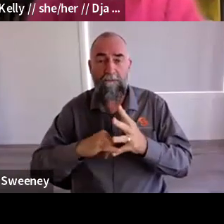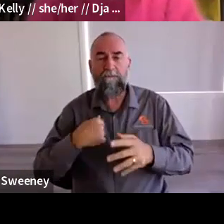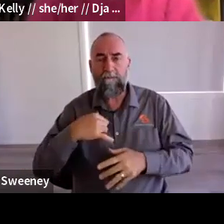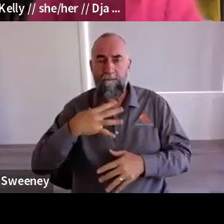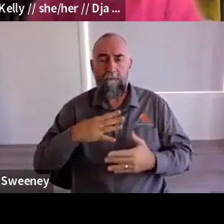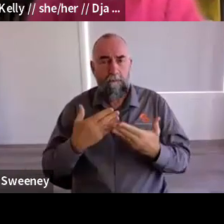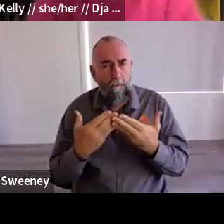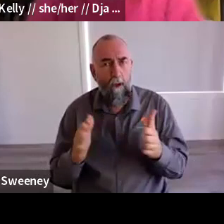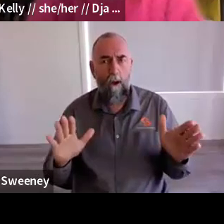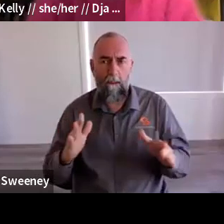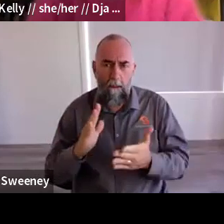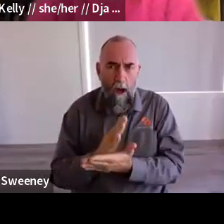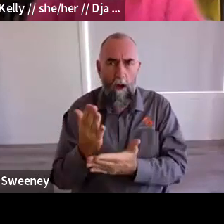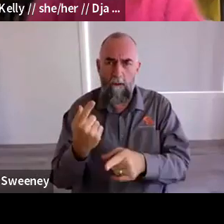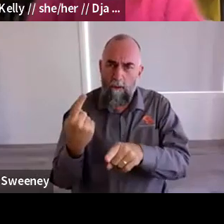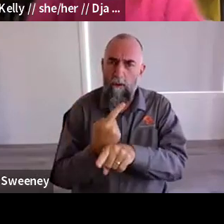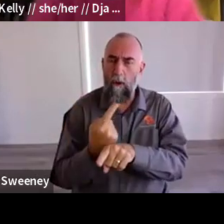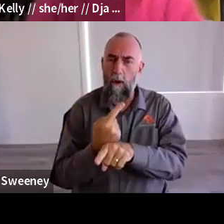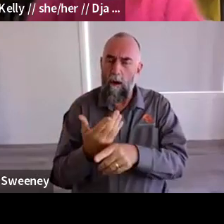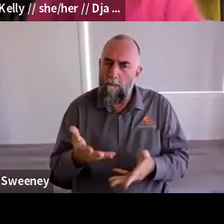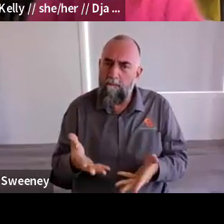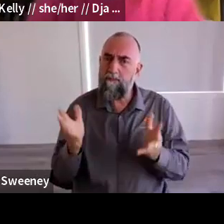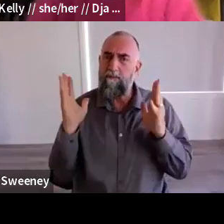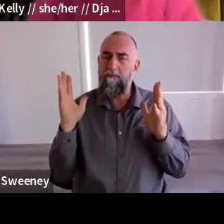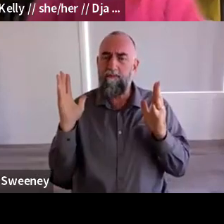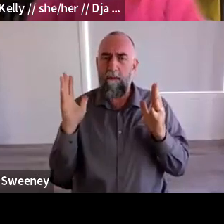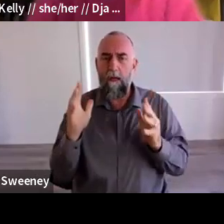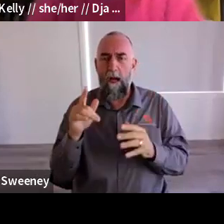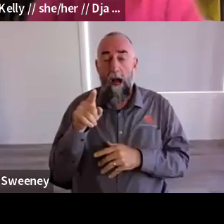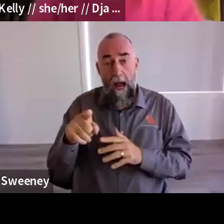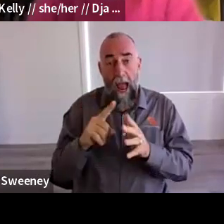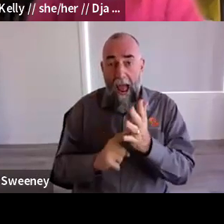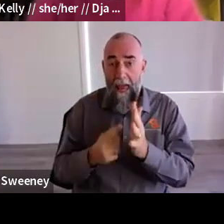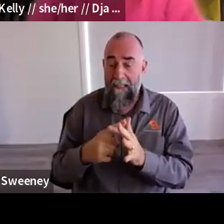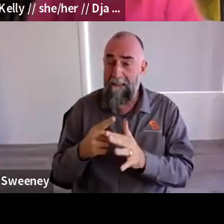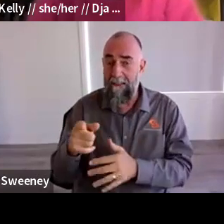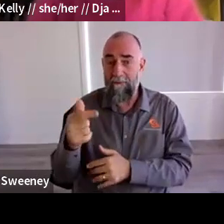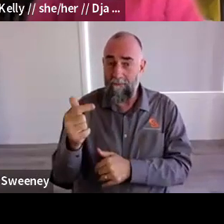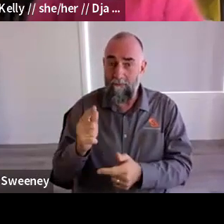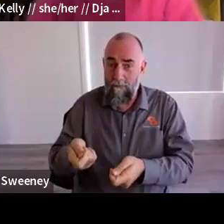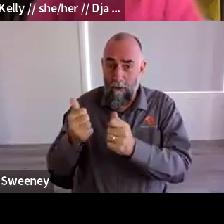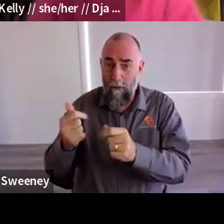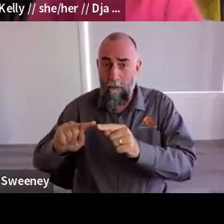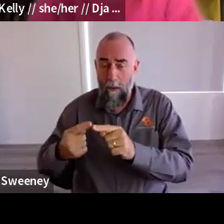we're having difficult conversations as a company, as an arts collective, we